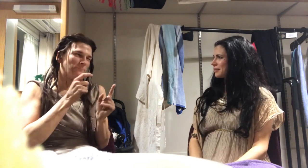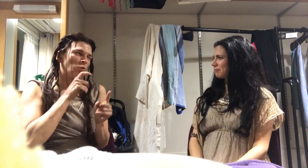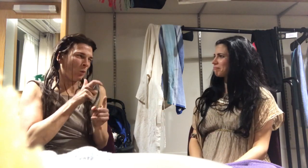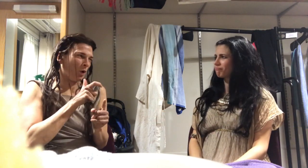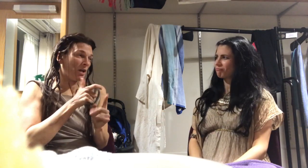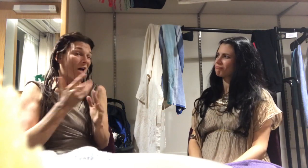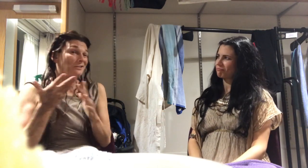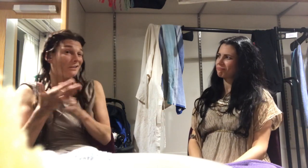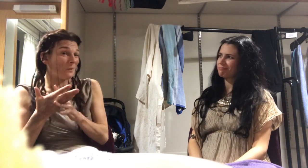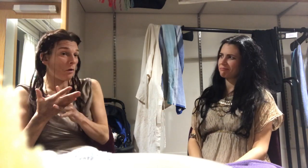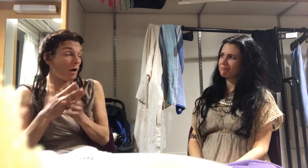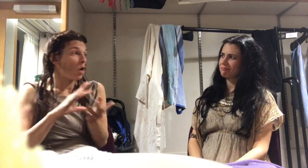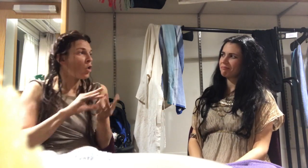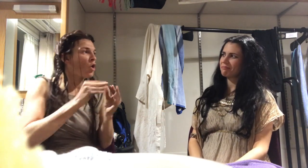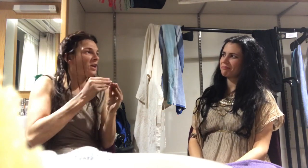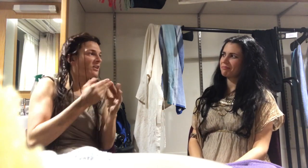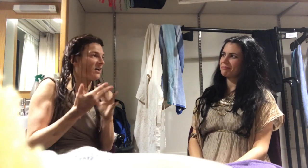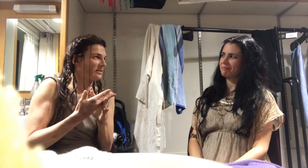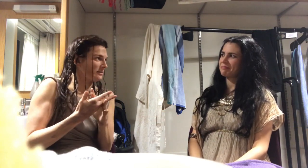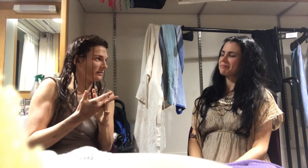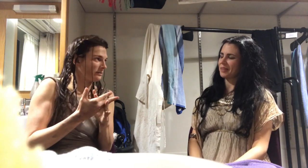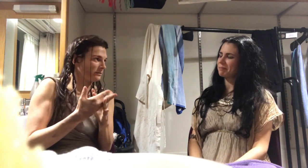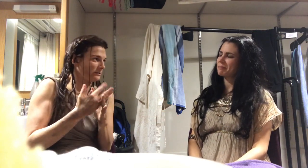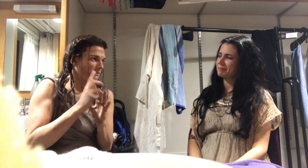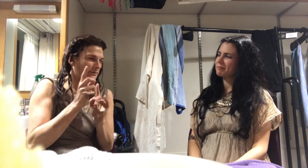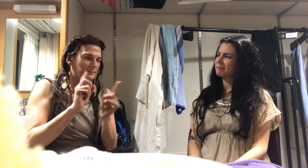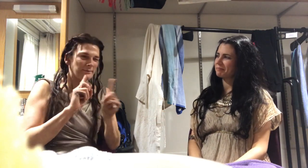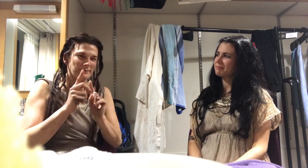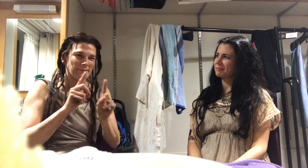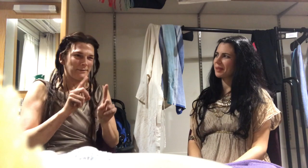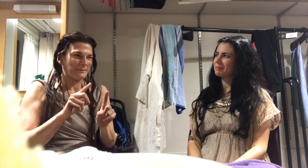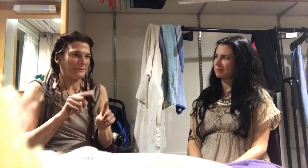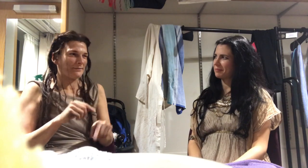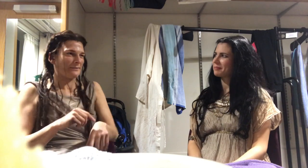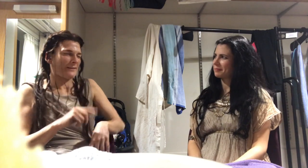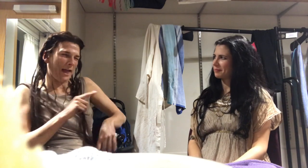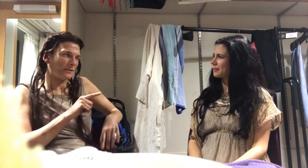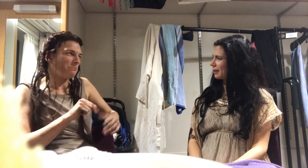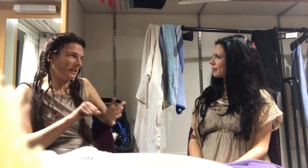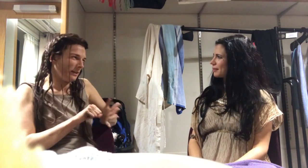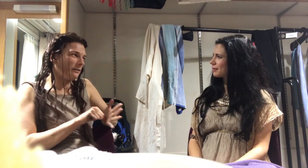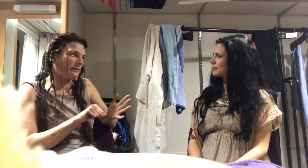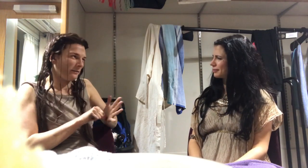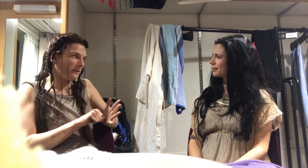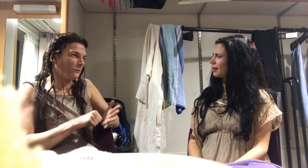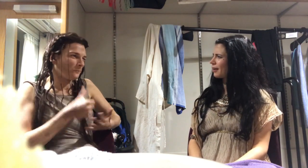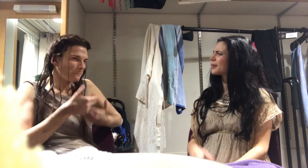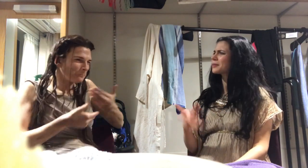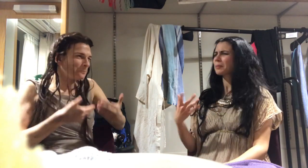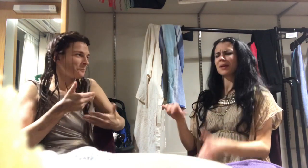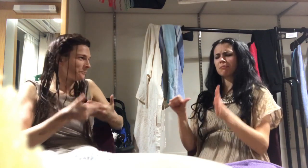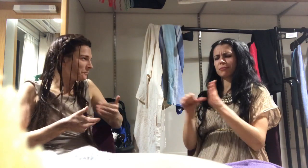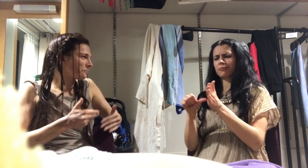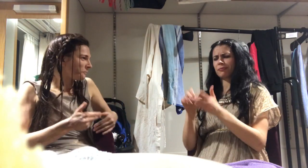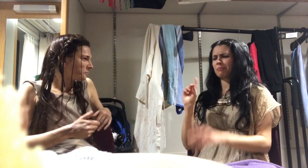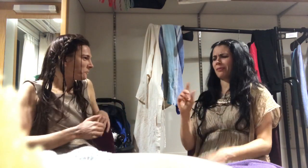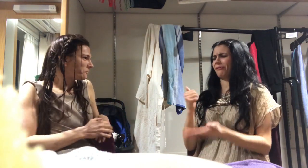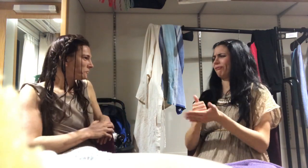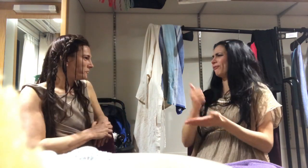That's the word... there's access and then there's 'Creative Access' Yep! That's been the difficulty I think... Difficult but Great!